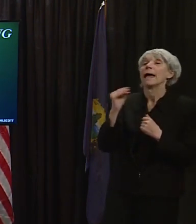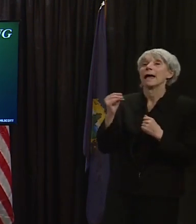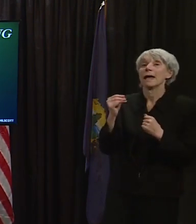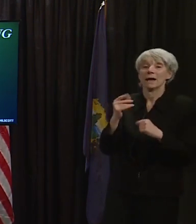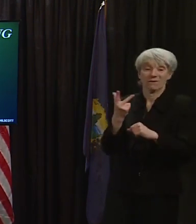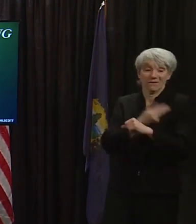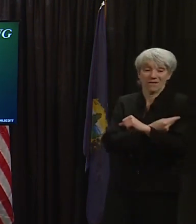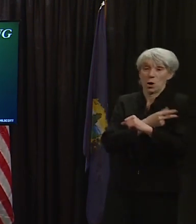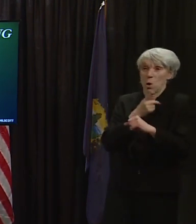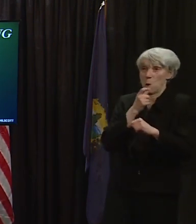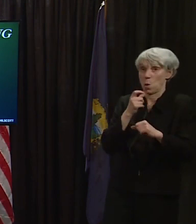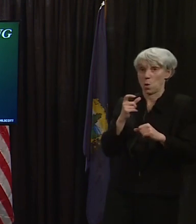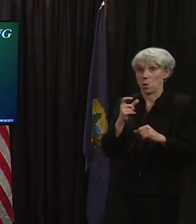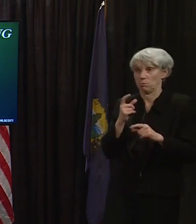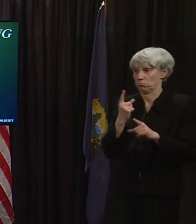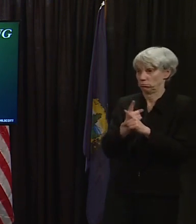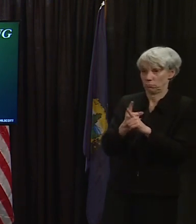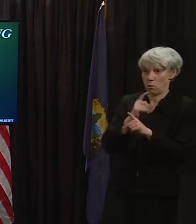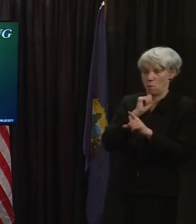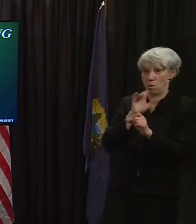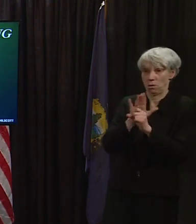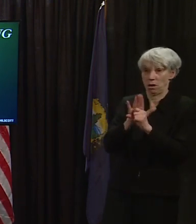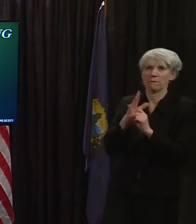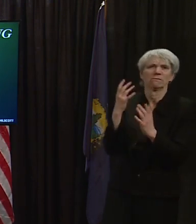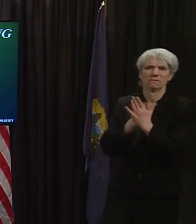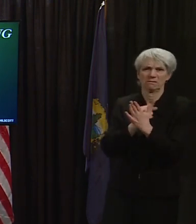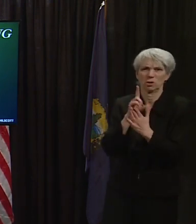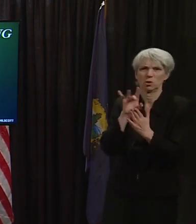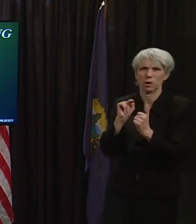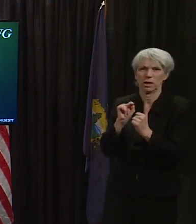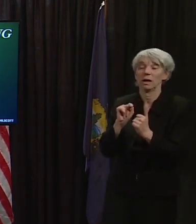Vermont has the highest rate of 5-11 year olds vaccinated in the country.